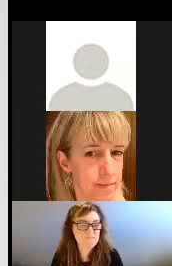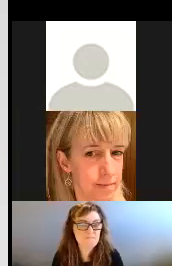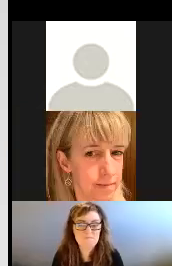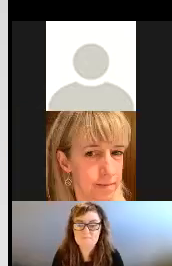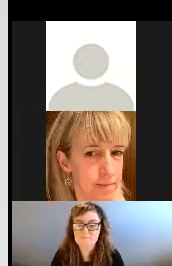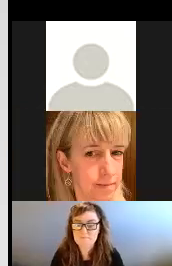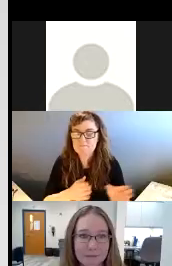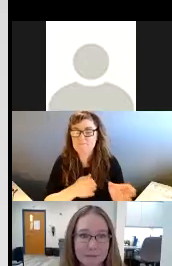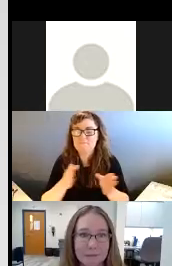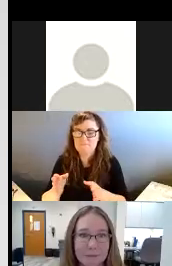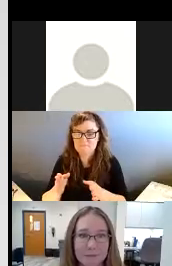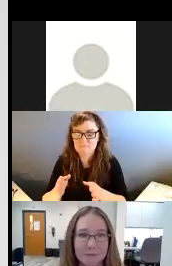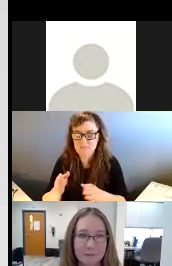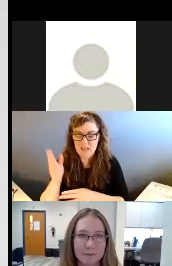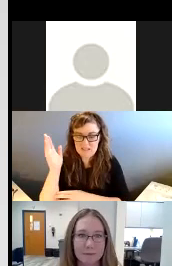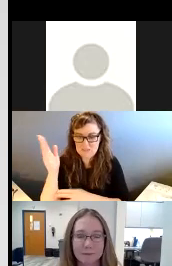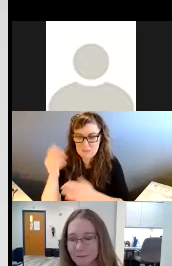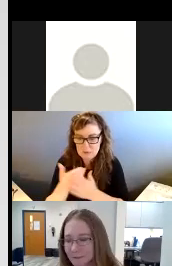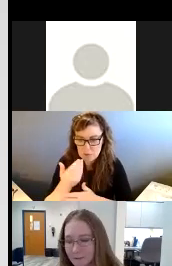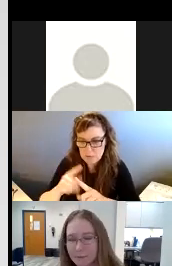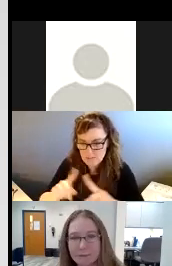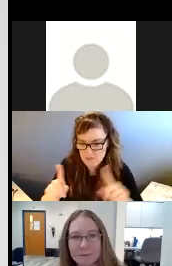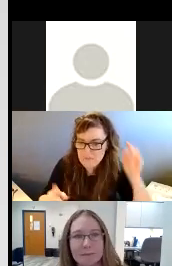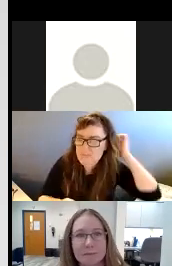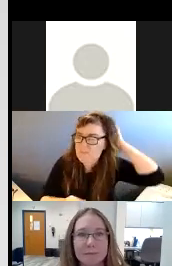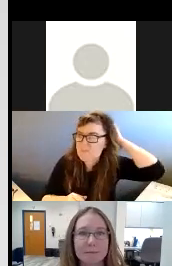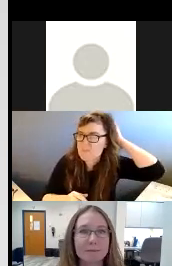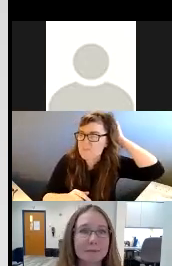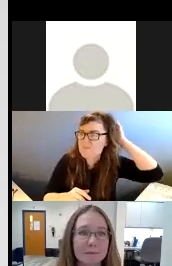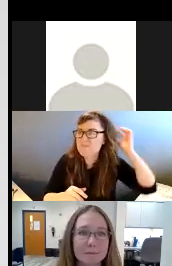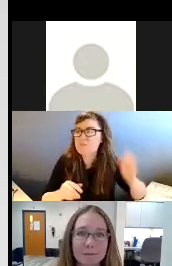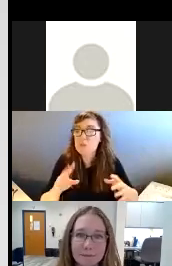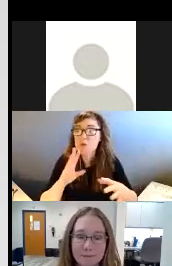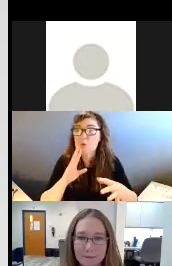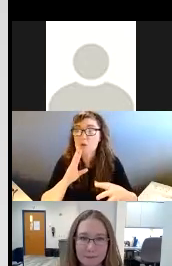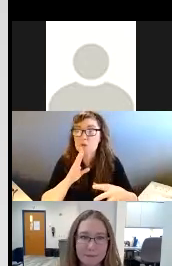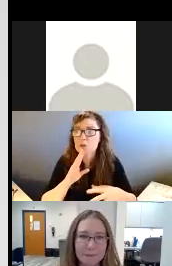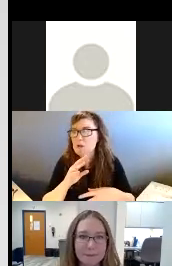Kristin Mills: I AM GOING TO TAKE OVER AND TALK ABOUT HOW WE DEVELOPED THE VIRTUAL HOME ASSESSMENTS.